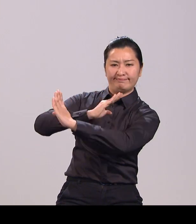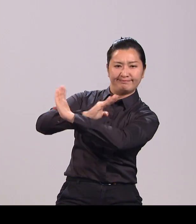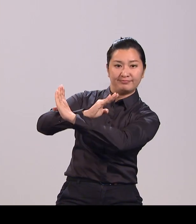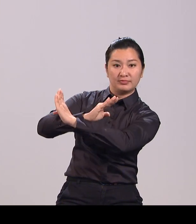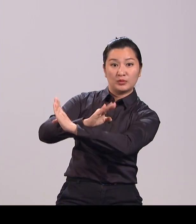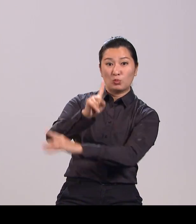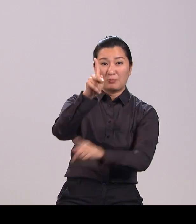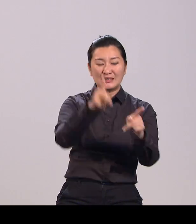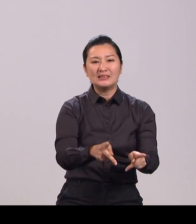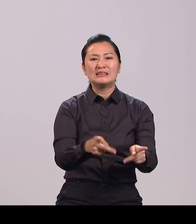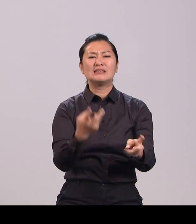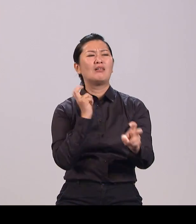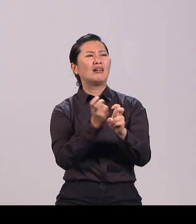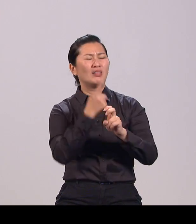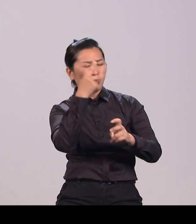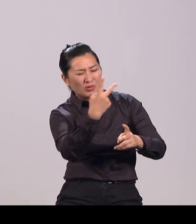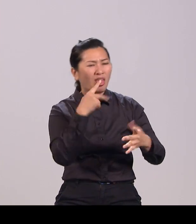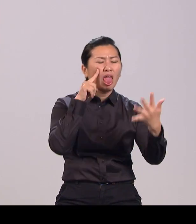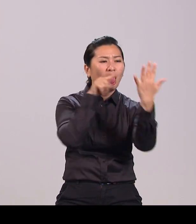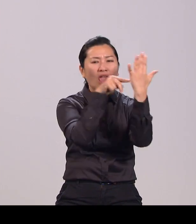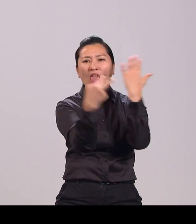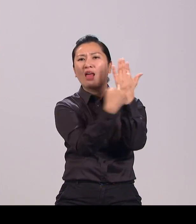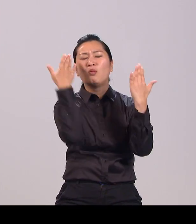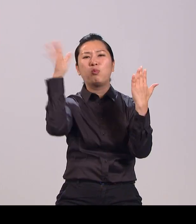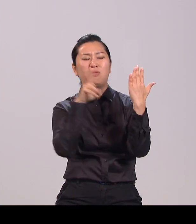The terrorist groups are active all around us in Southeast Asia.